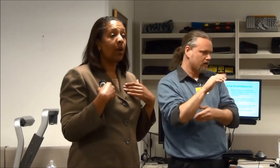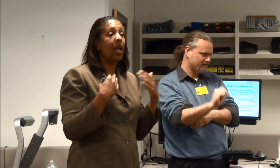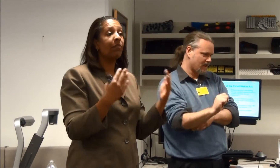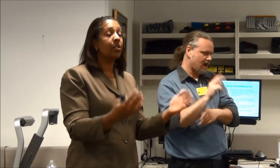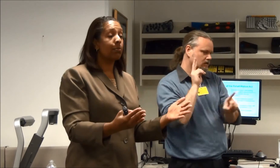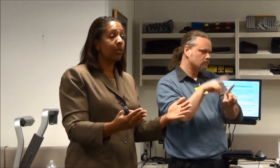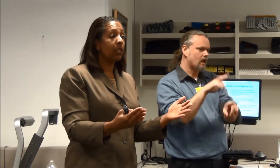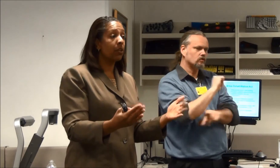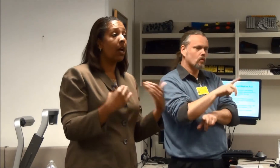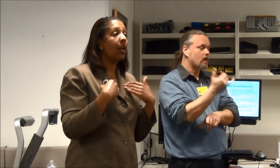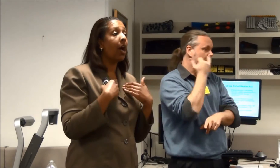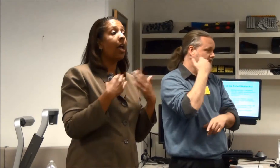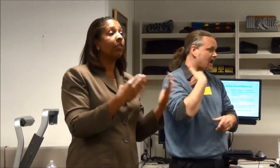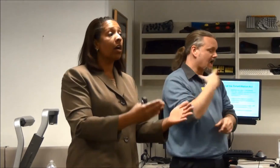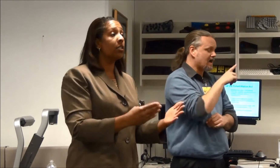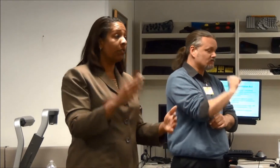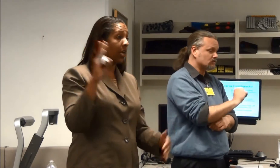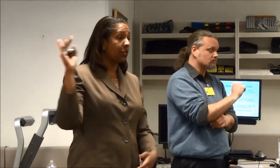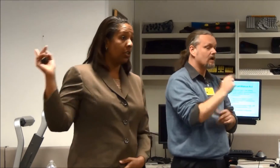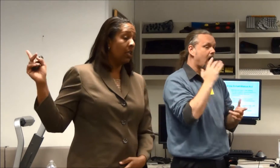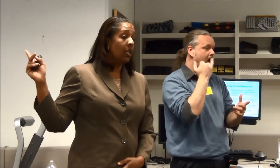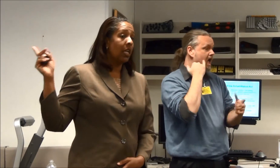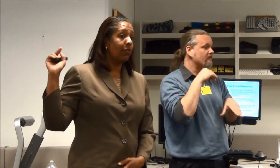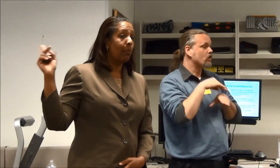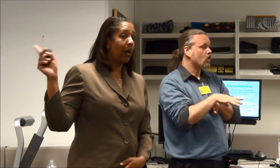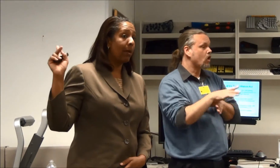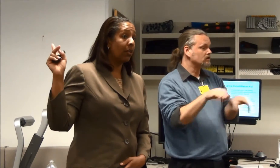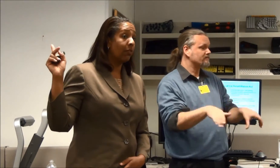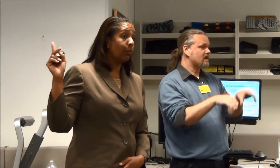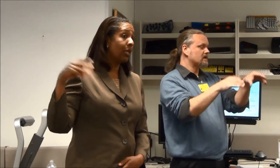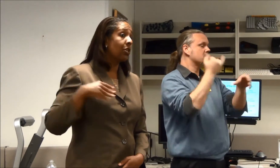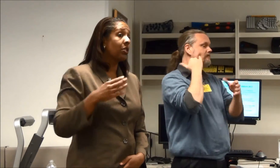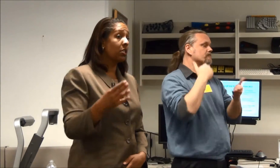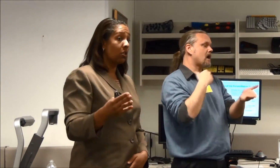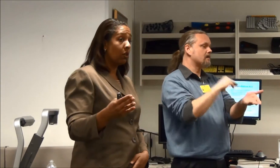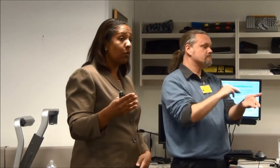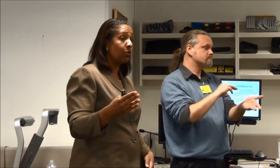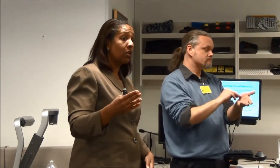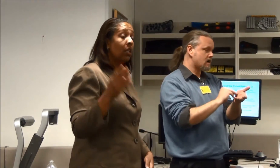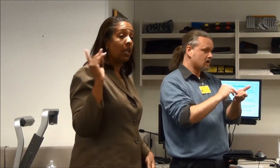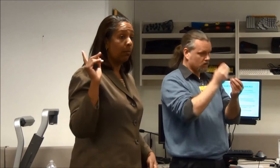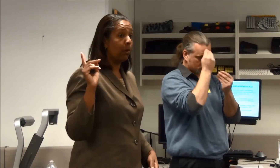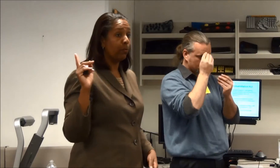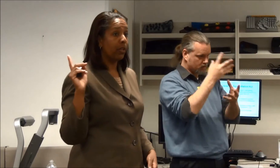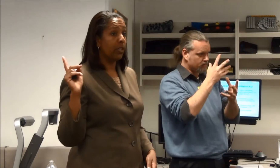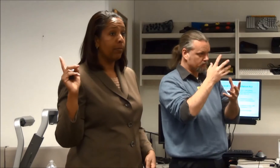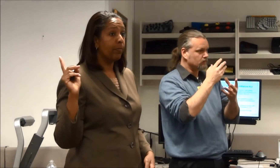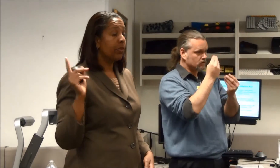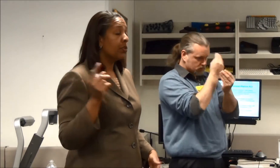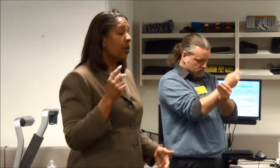Whether I have a disability or not I have a cause of action if my medical information is disclosed inappropriately.